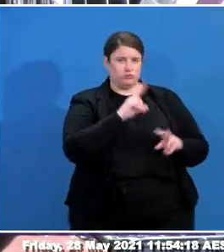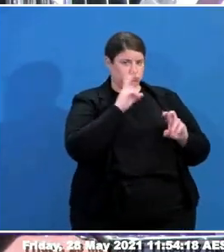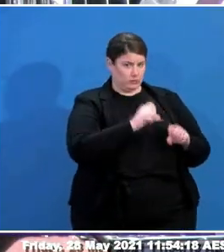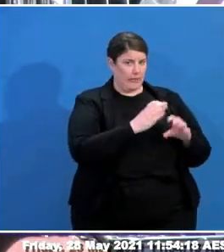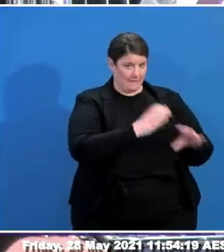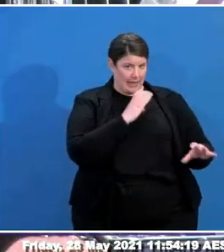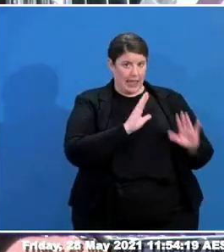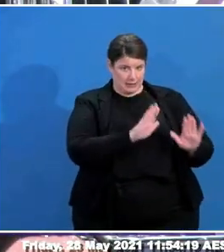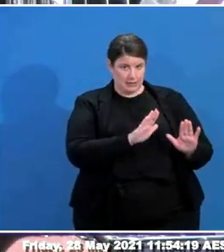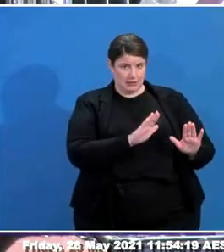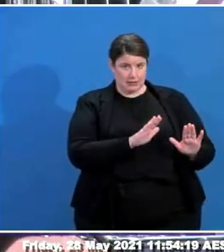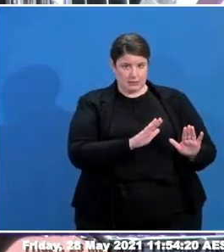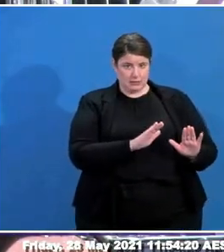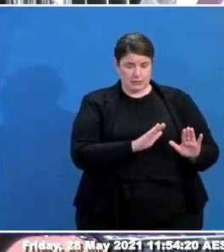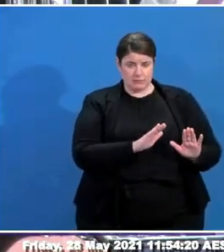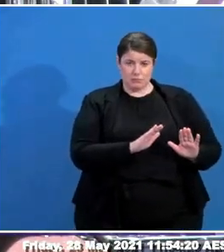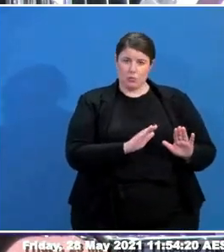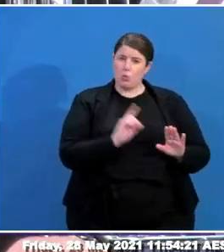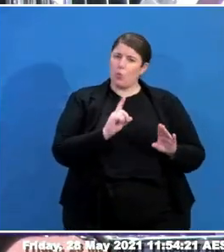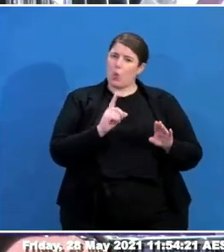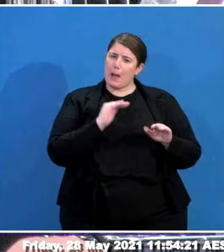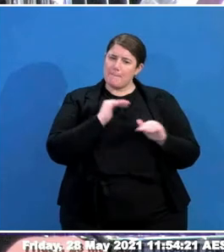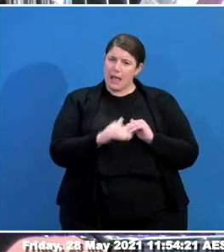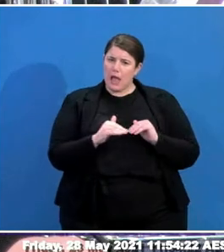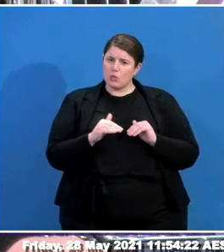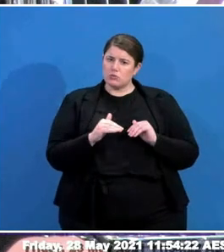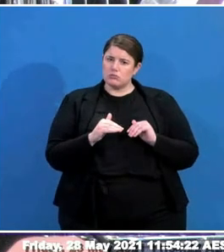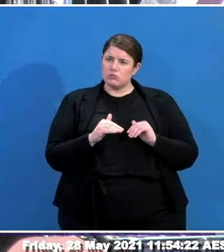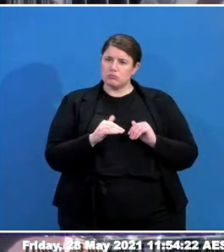You've done that? MS CUDDIHY: Yes. What about an investigation or any inquiries about Carl?